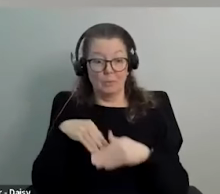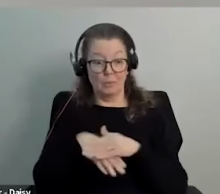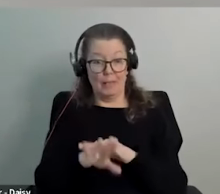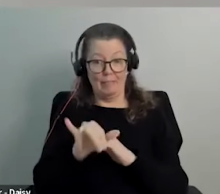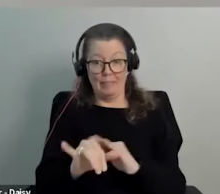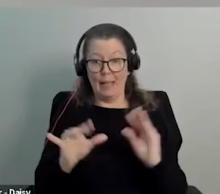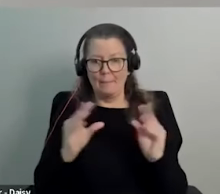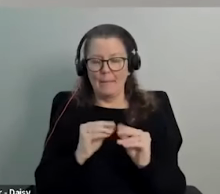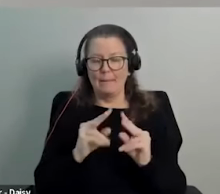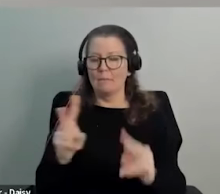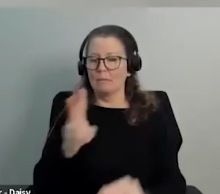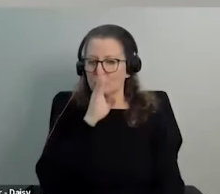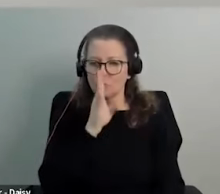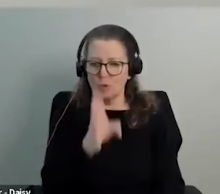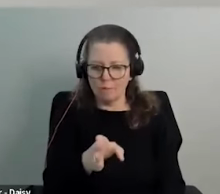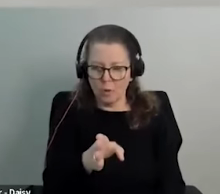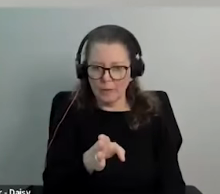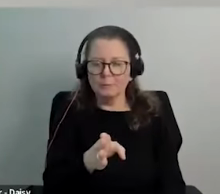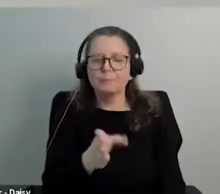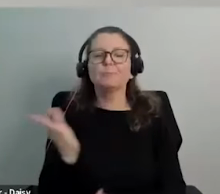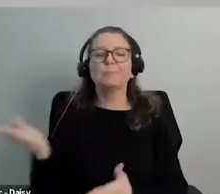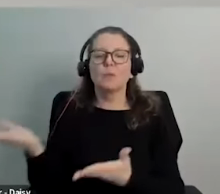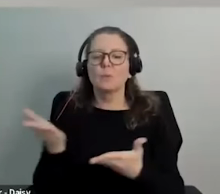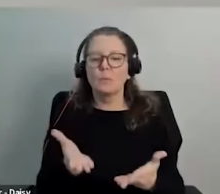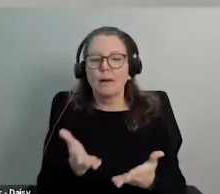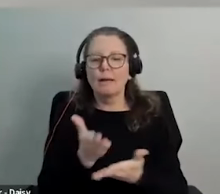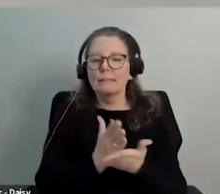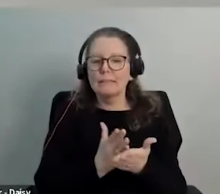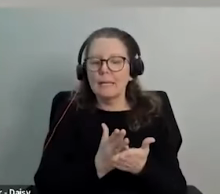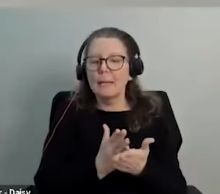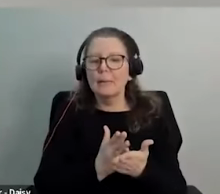and we brought a few different Googlers with disabilities